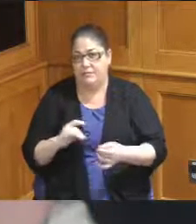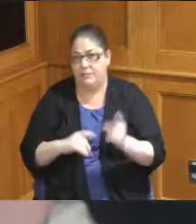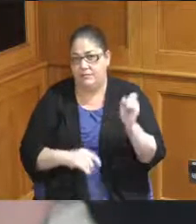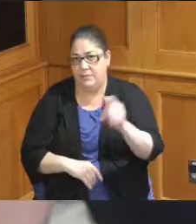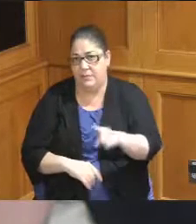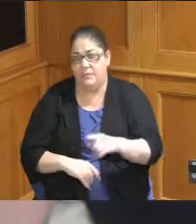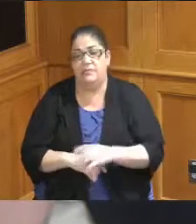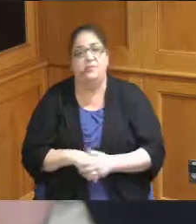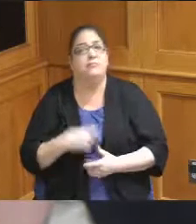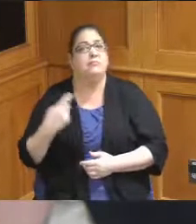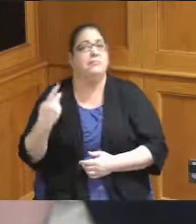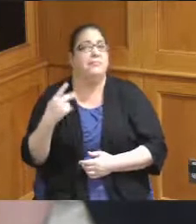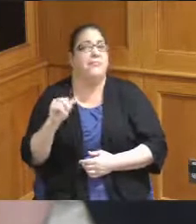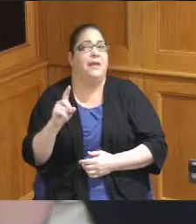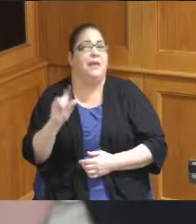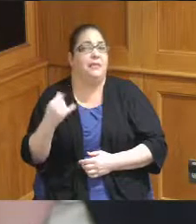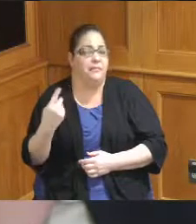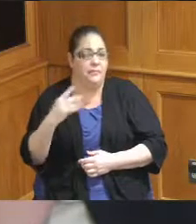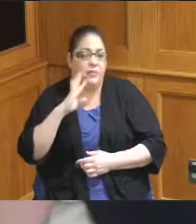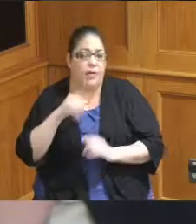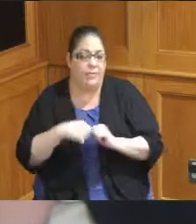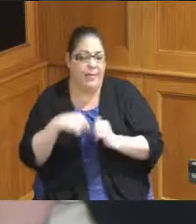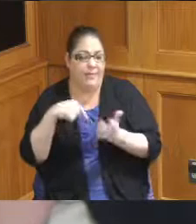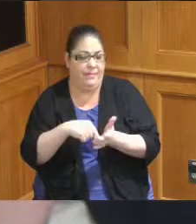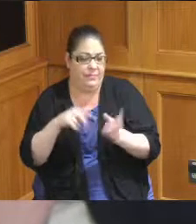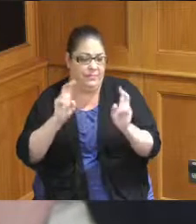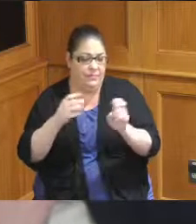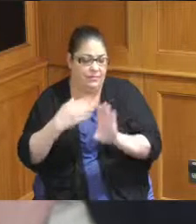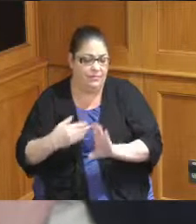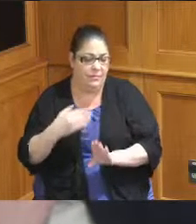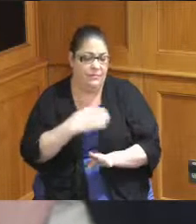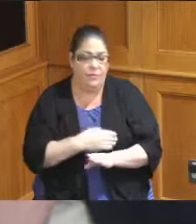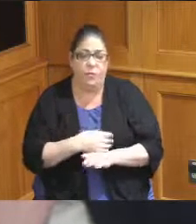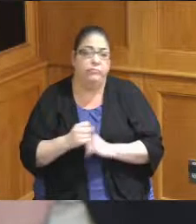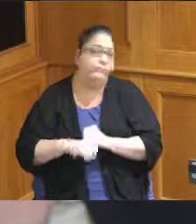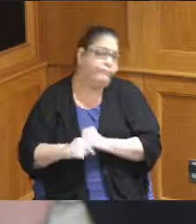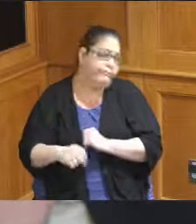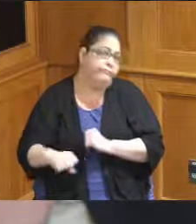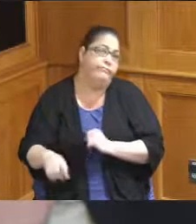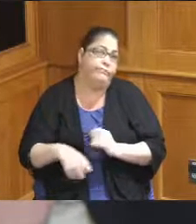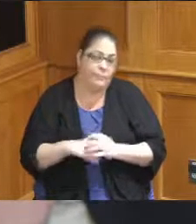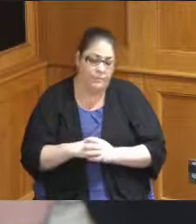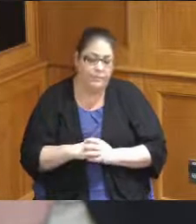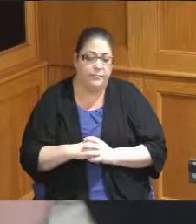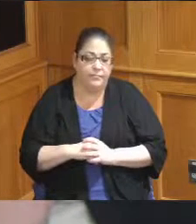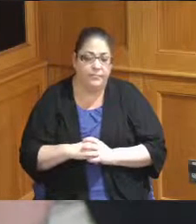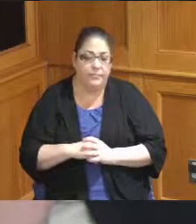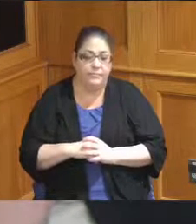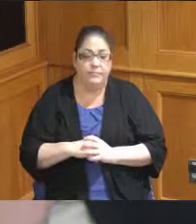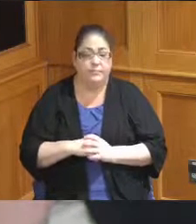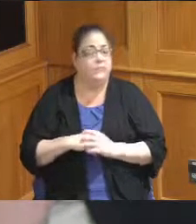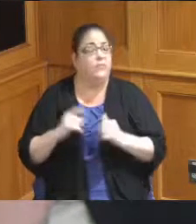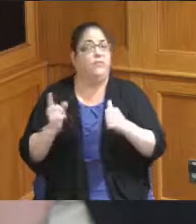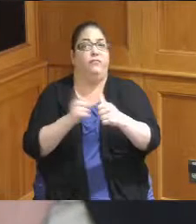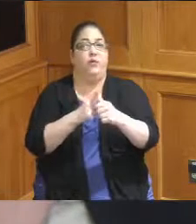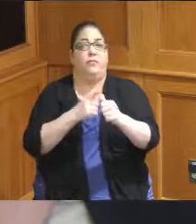and Andy and I've talked about this at length and again first and foremost just want to thank Andy